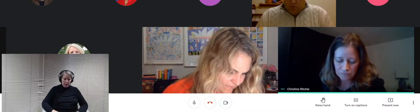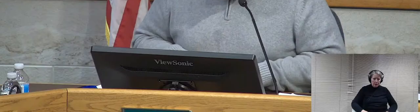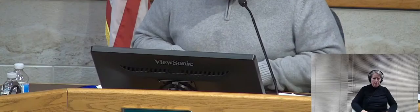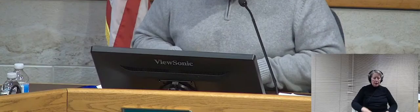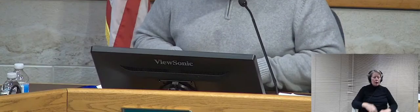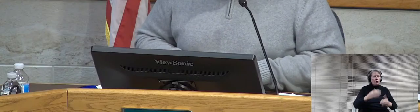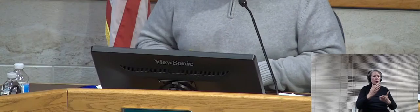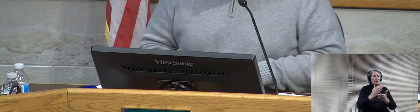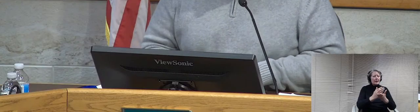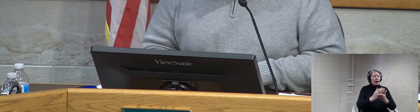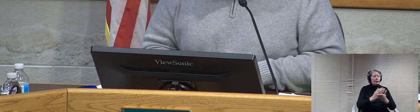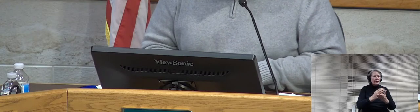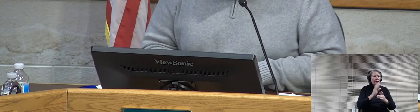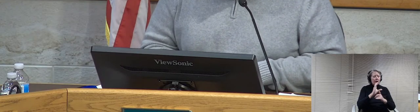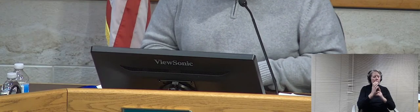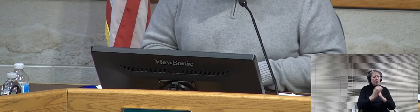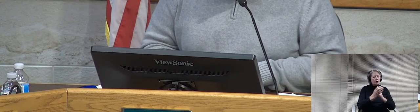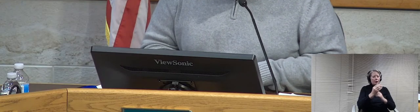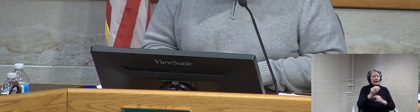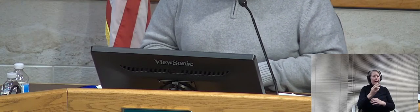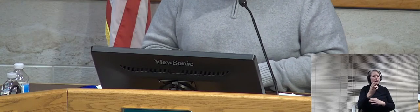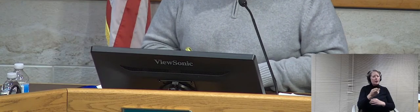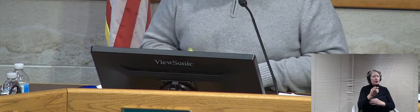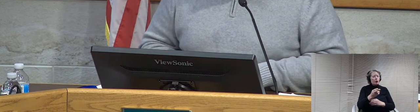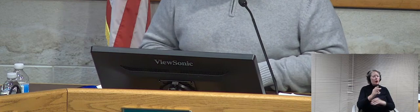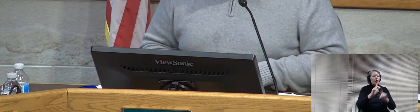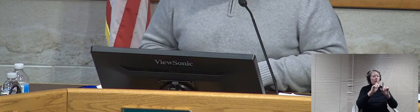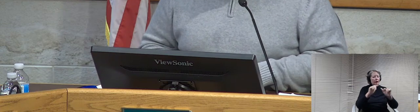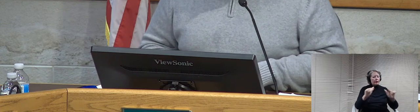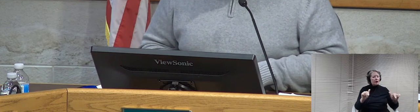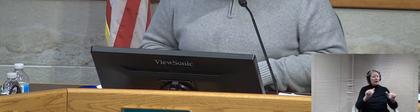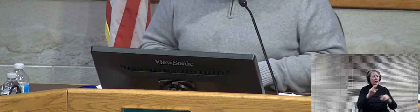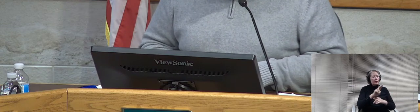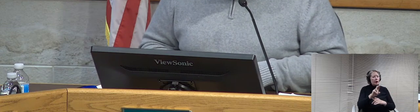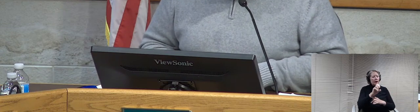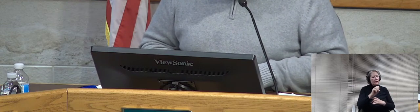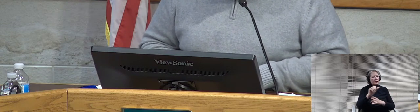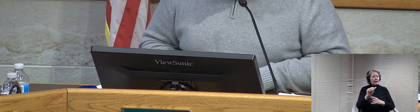United States. I feel that would be period and then a new